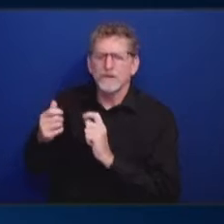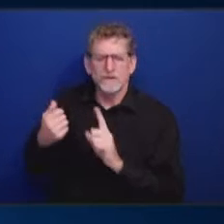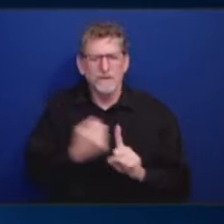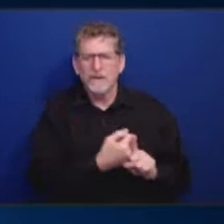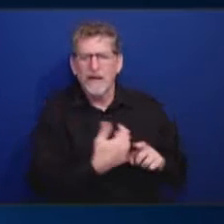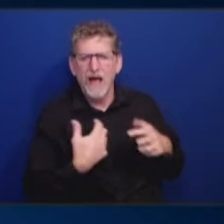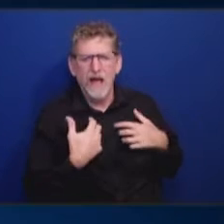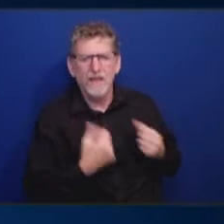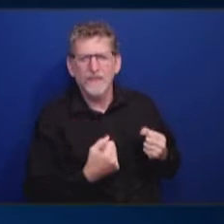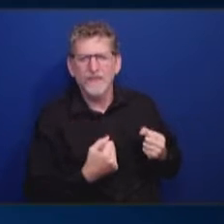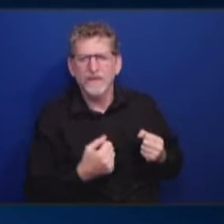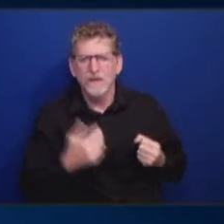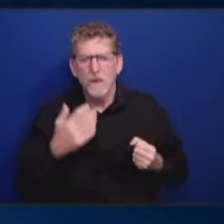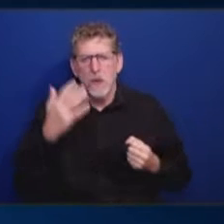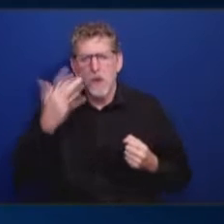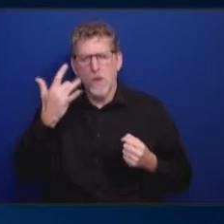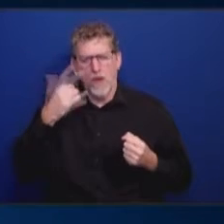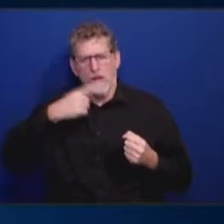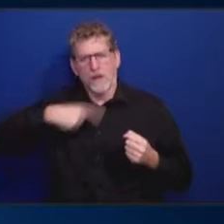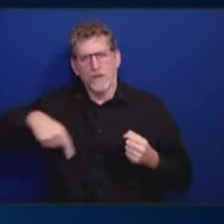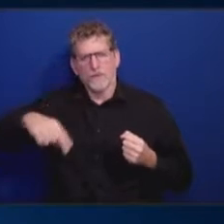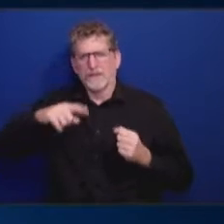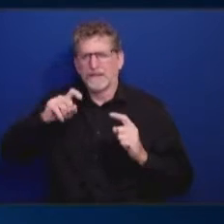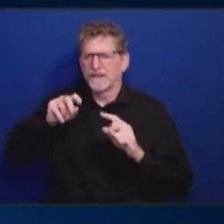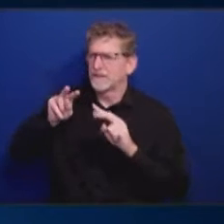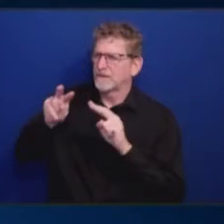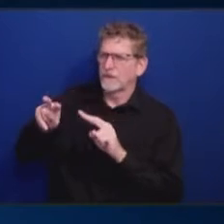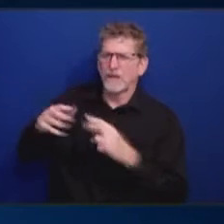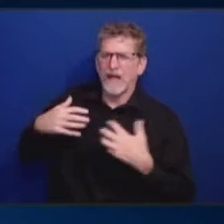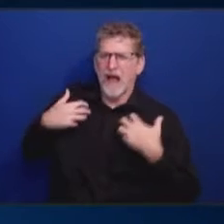lens, and some of the unique impacts that we've